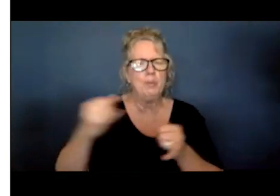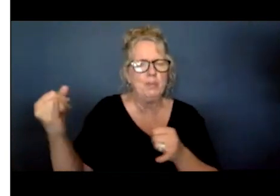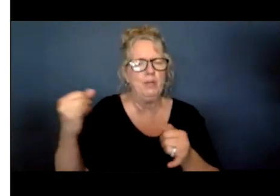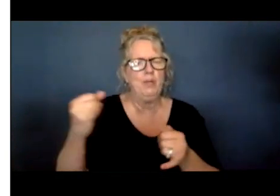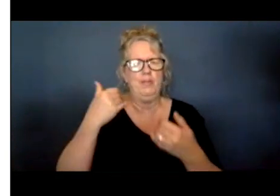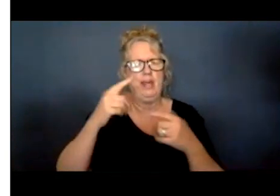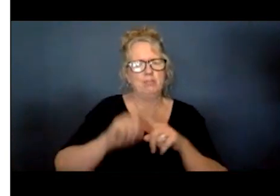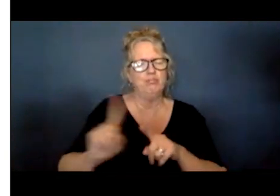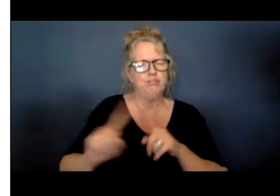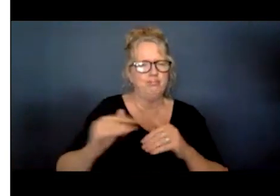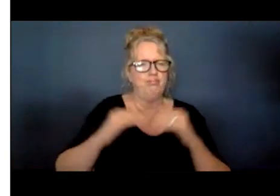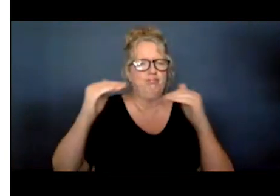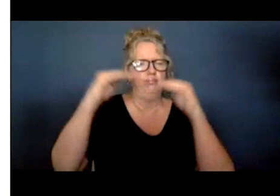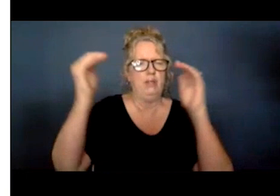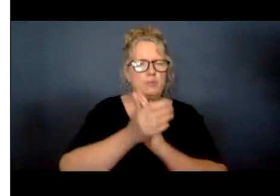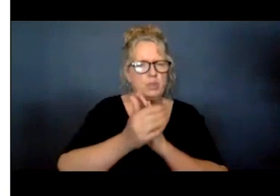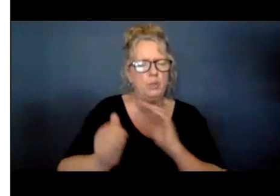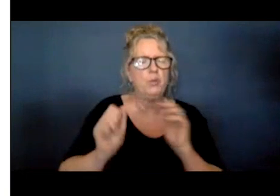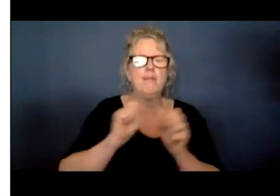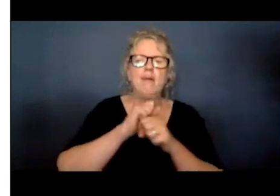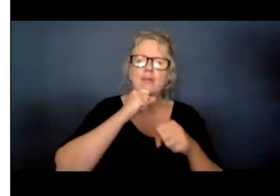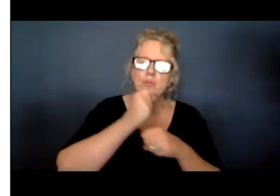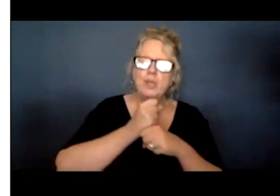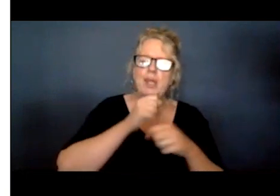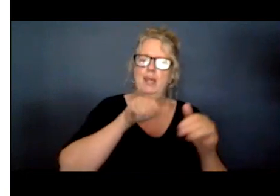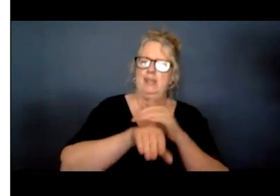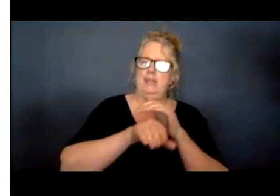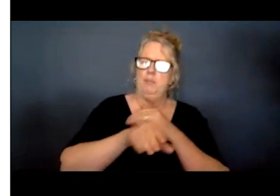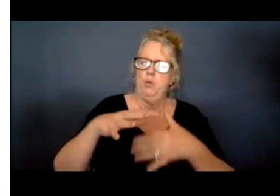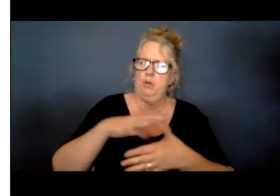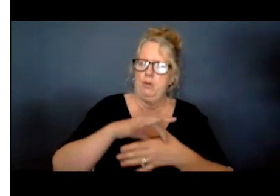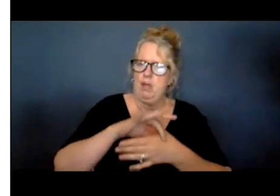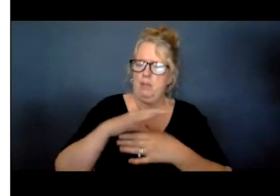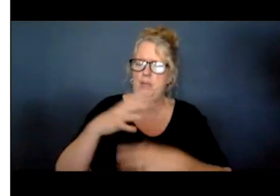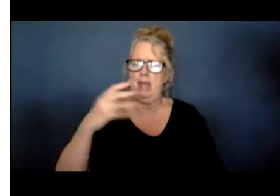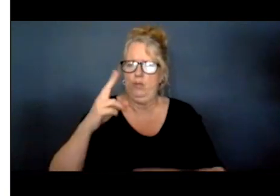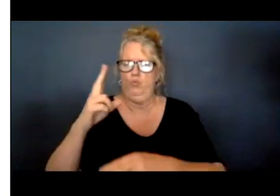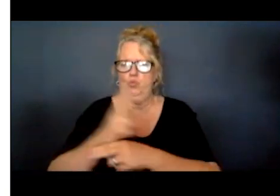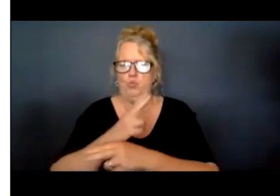levels to learn how to create accessible content and use accessibility tools.